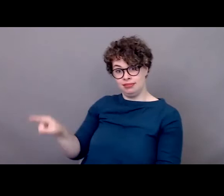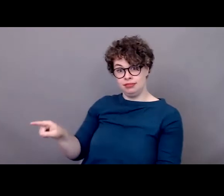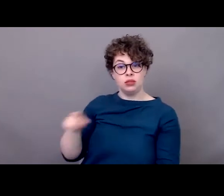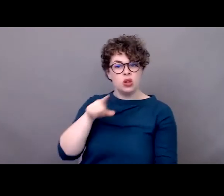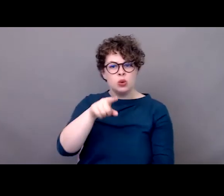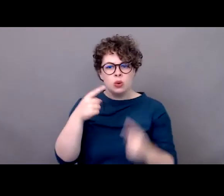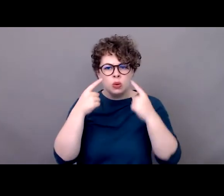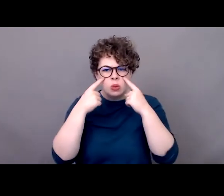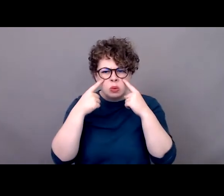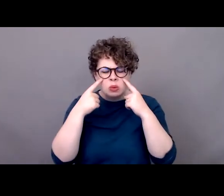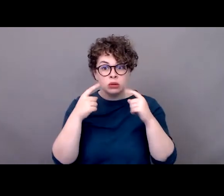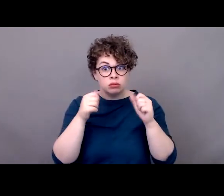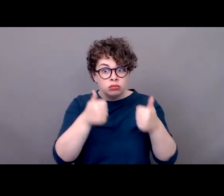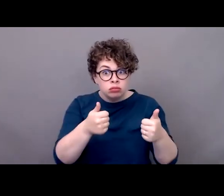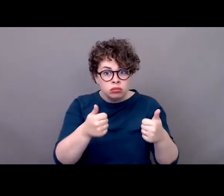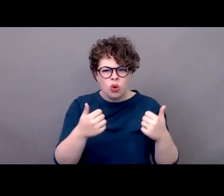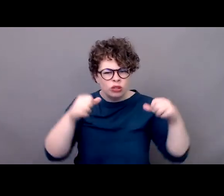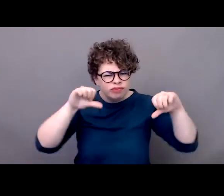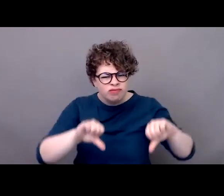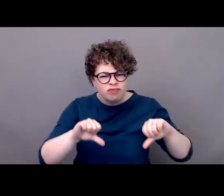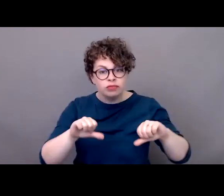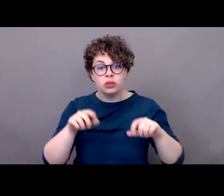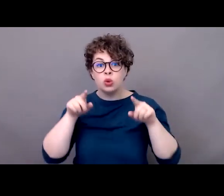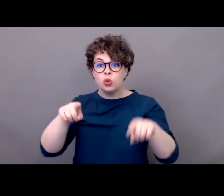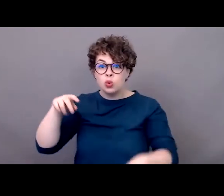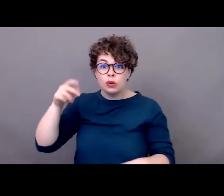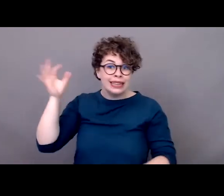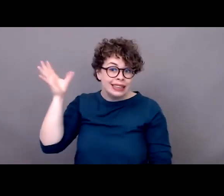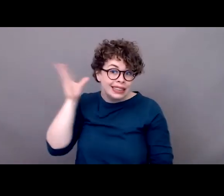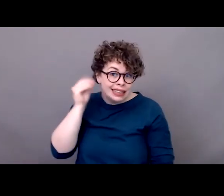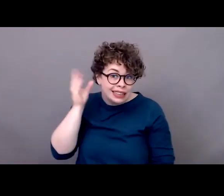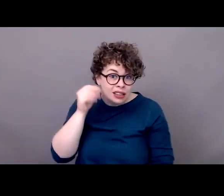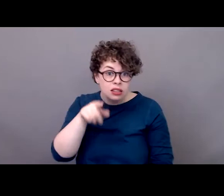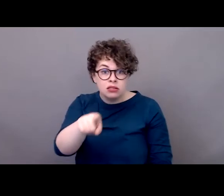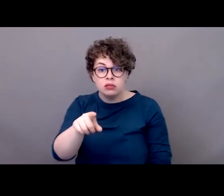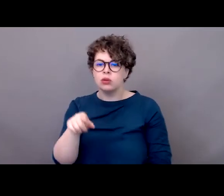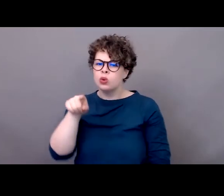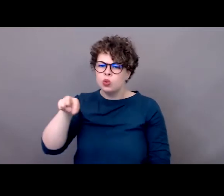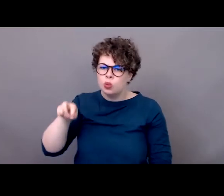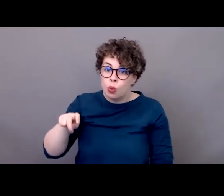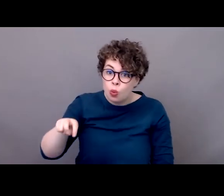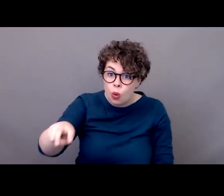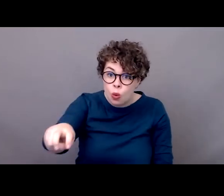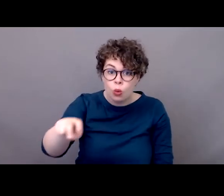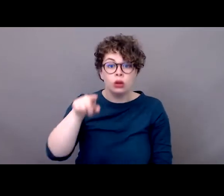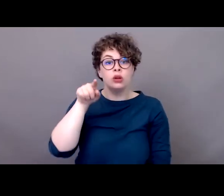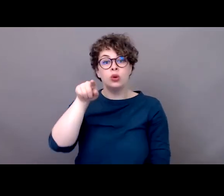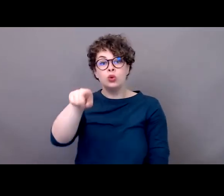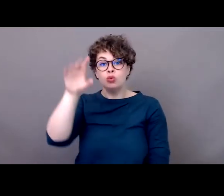With walking? With remembering or concentrating? And with self-care and communication? People can